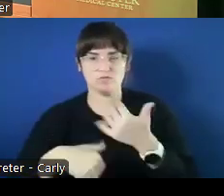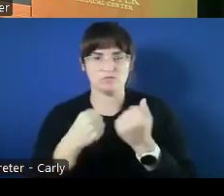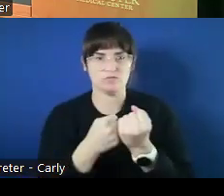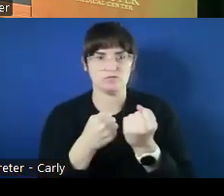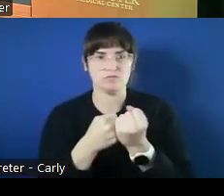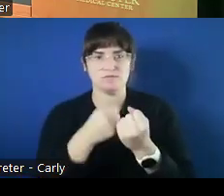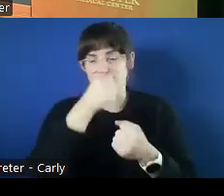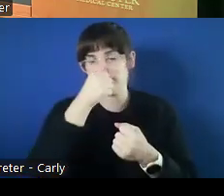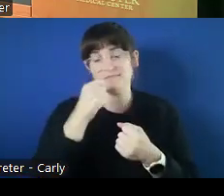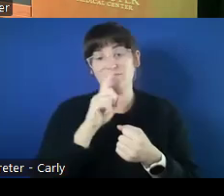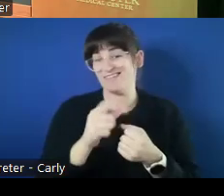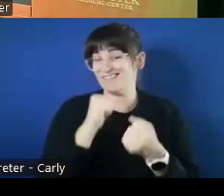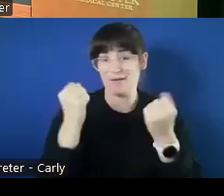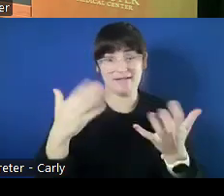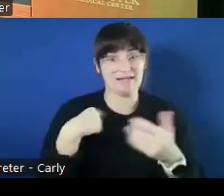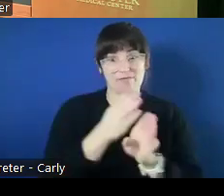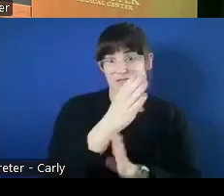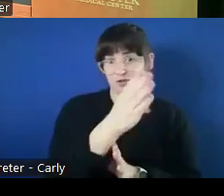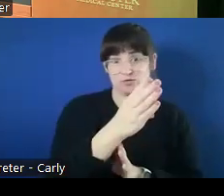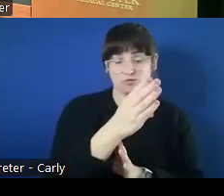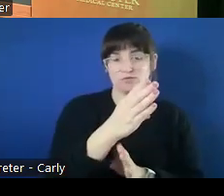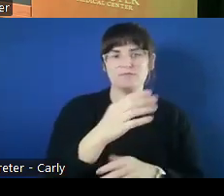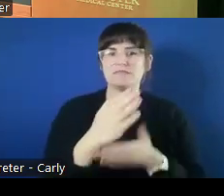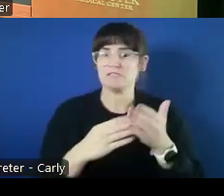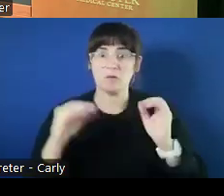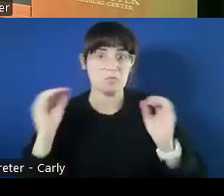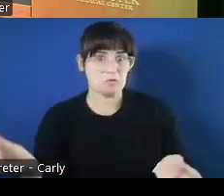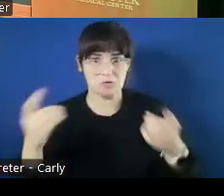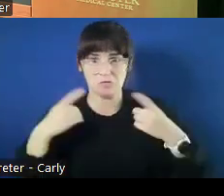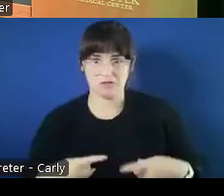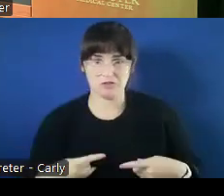minority of them did um and some of them didn't even have depression at all which make which you